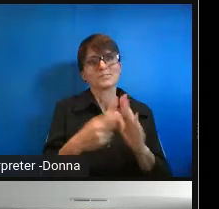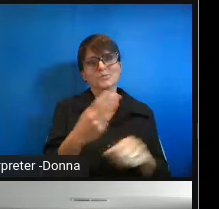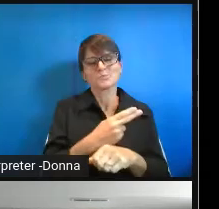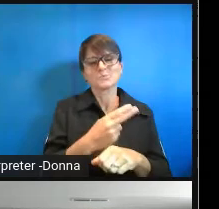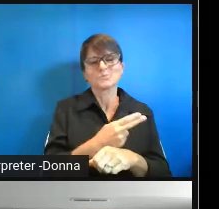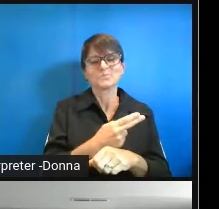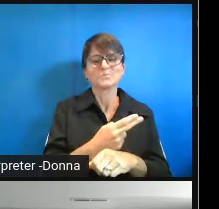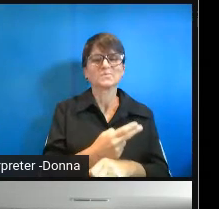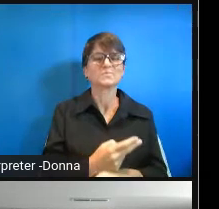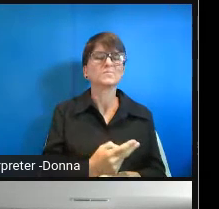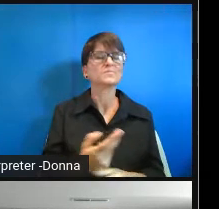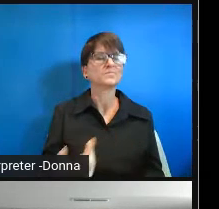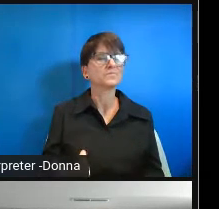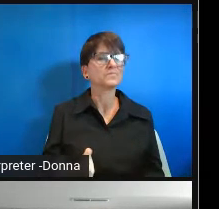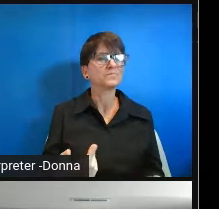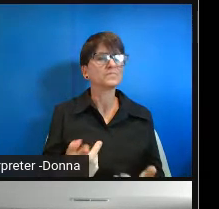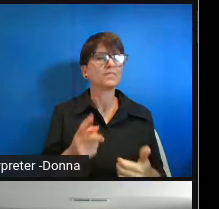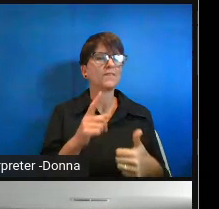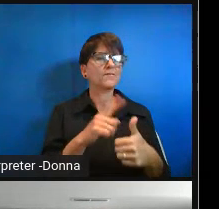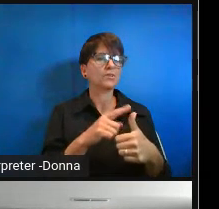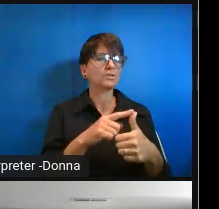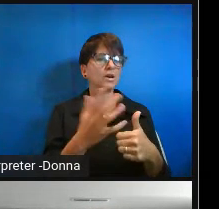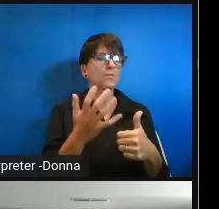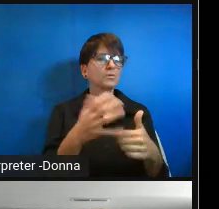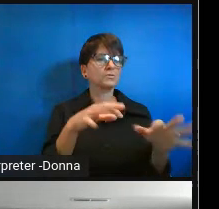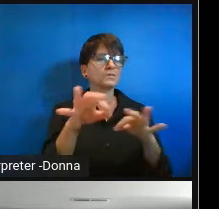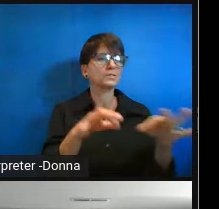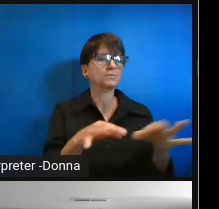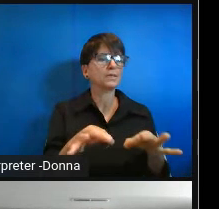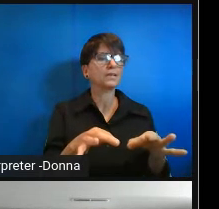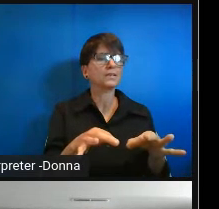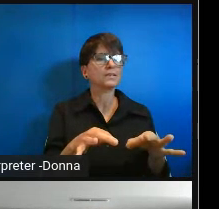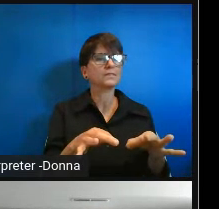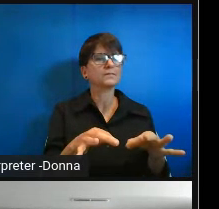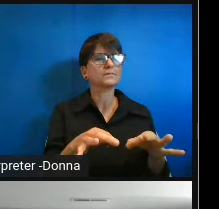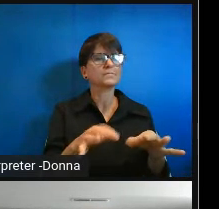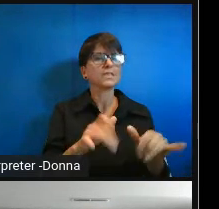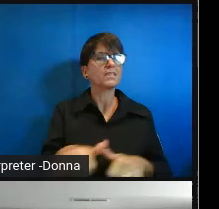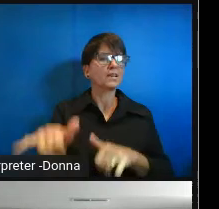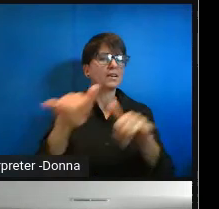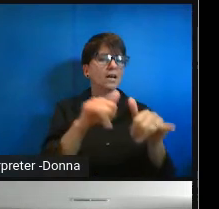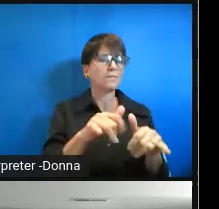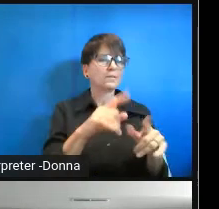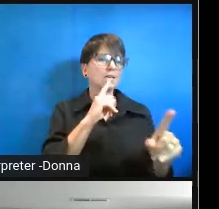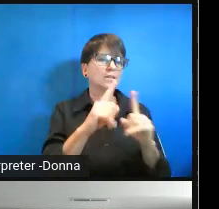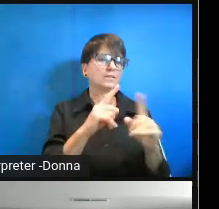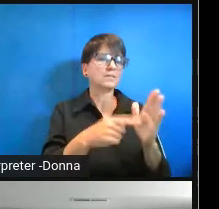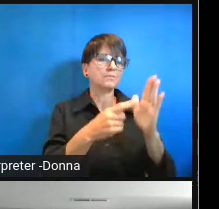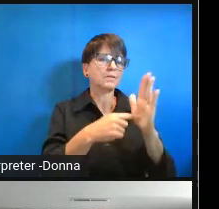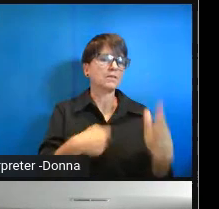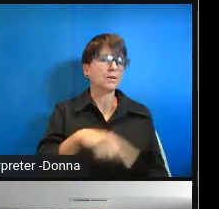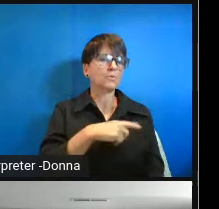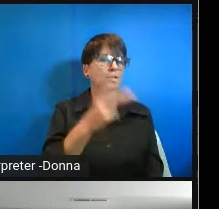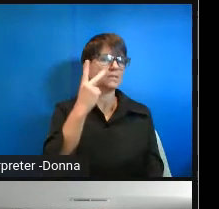First, I want to differentiate some of the common native dialogs we often see from non-native dialogs.